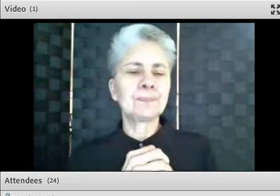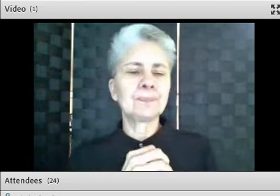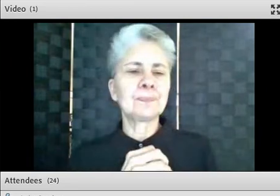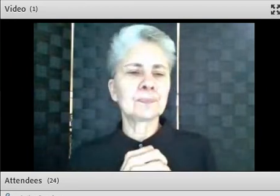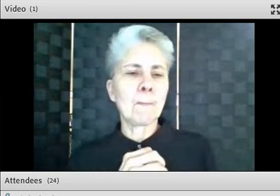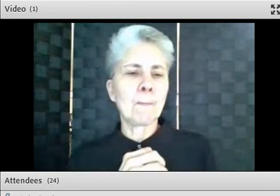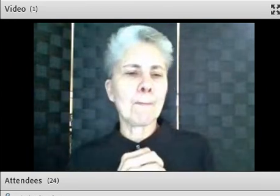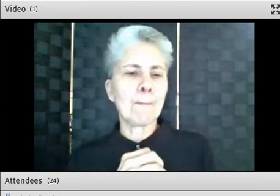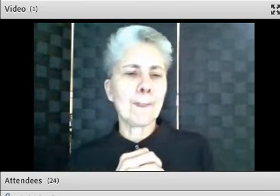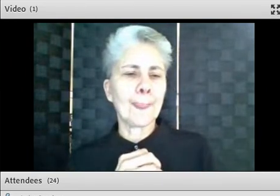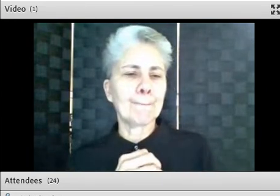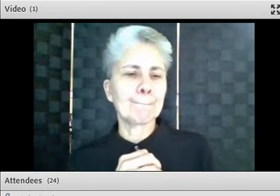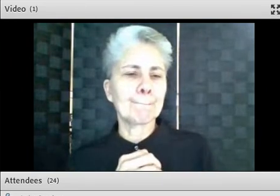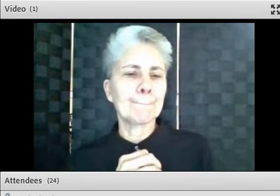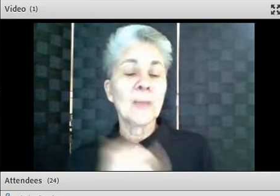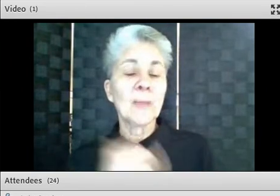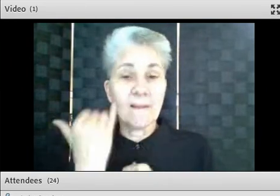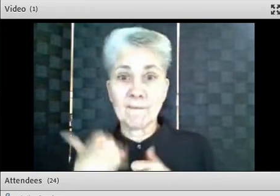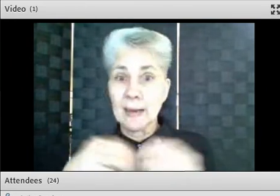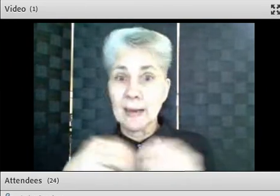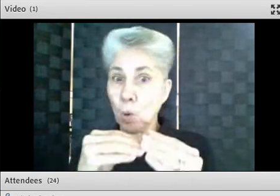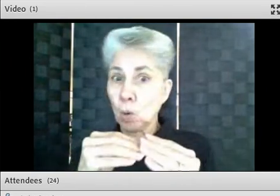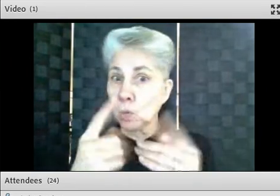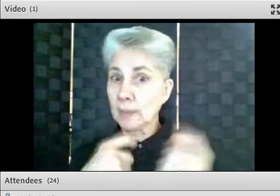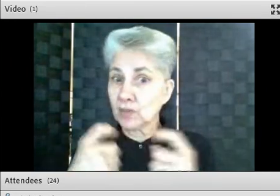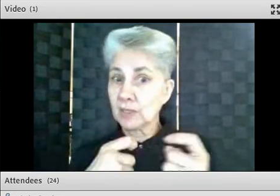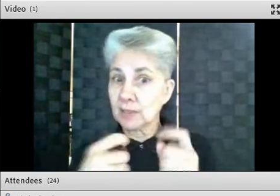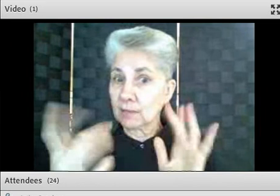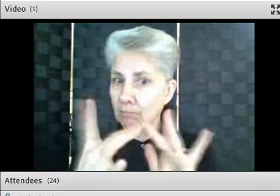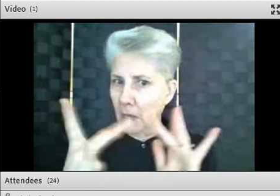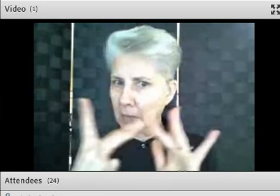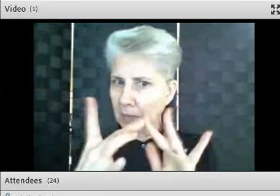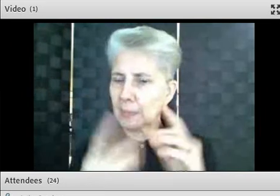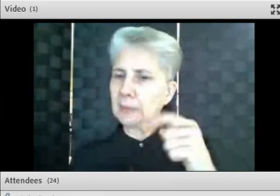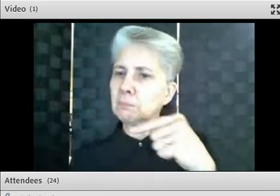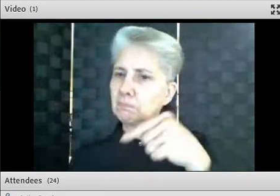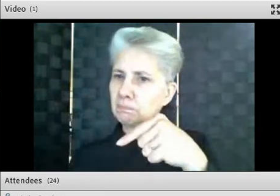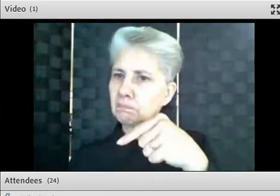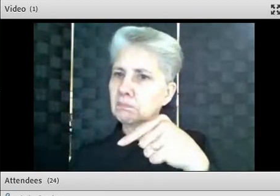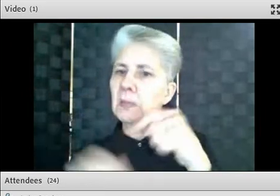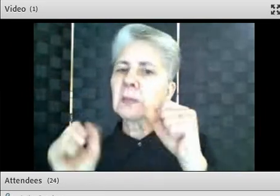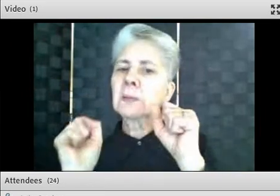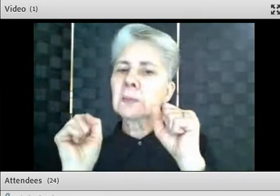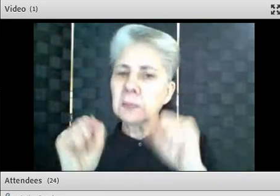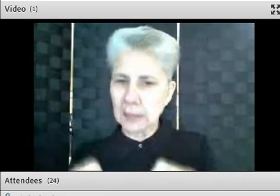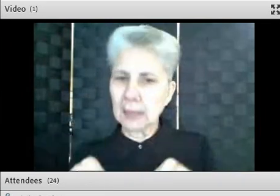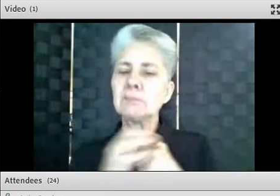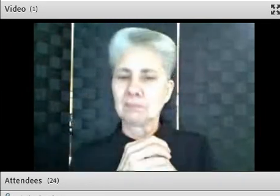But, okay. But if you do have anything that you just really